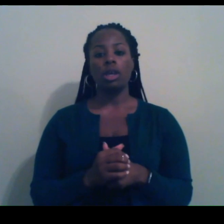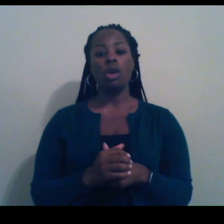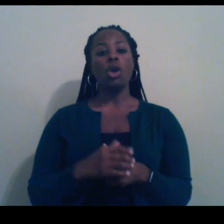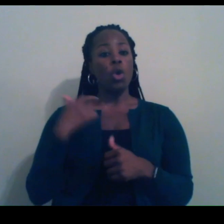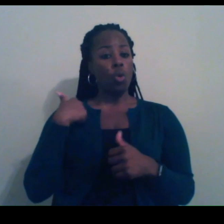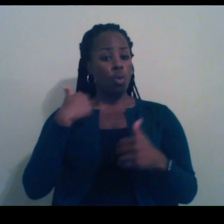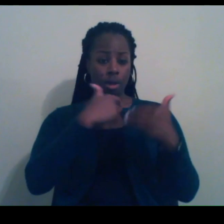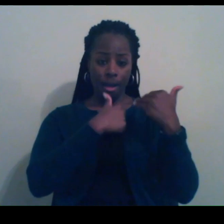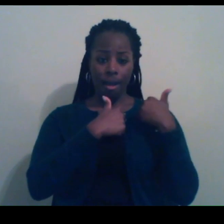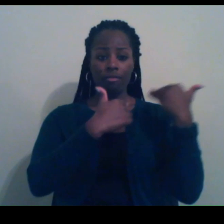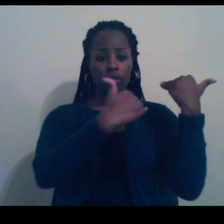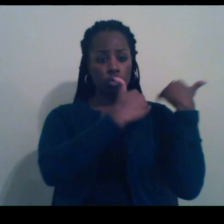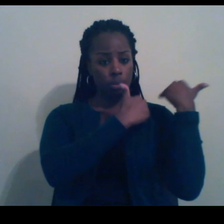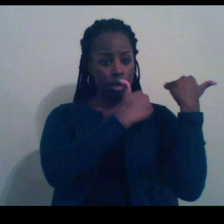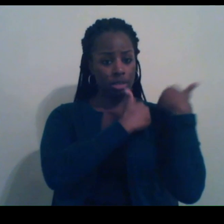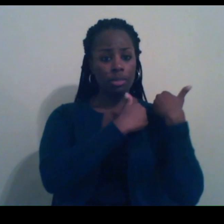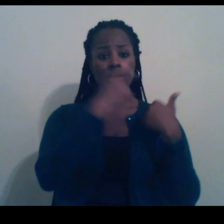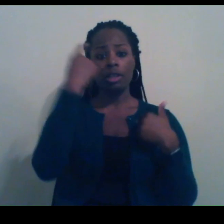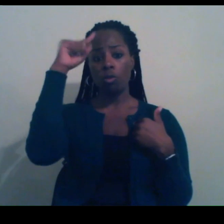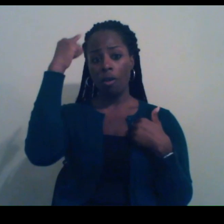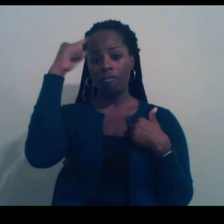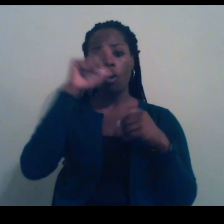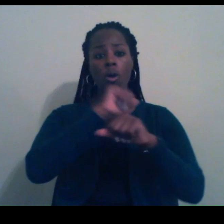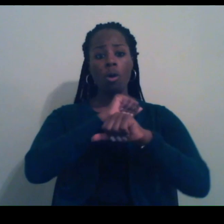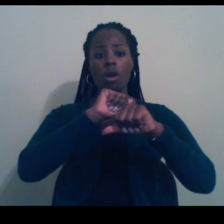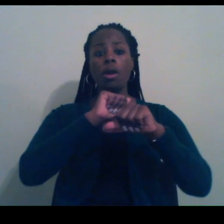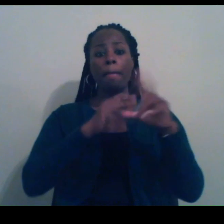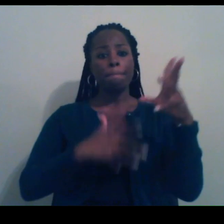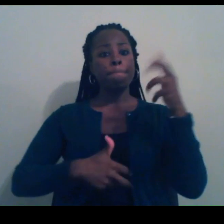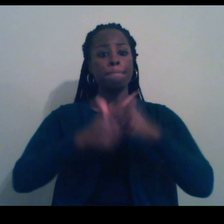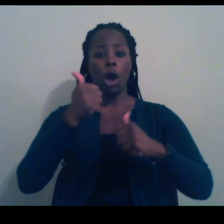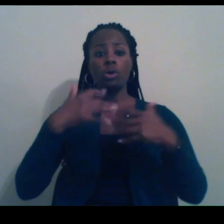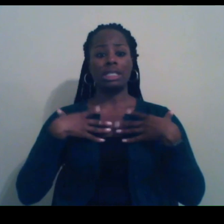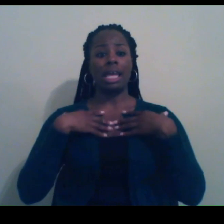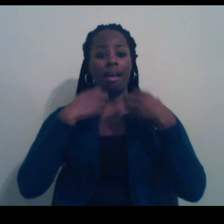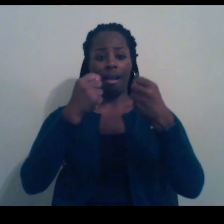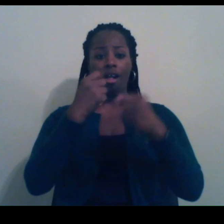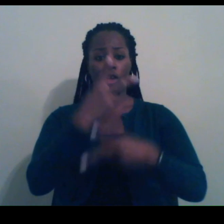pretty much every healthcare institution in America this includes facilities such